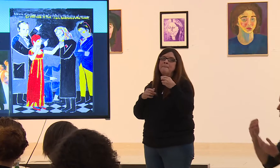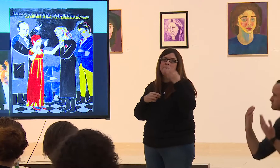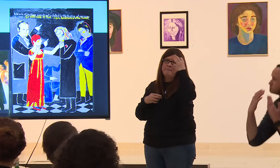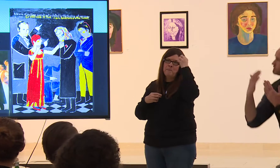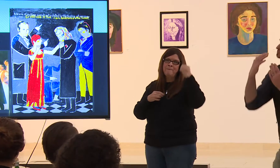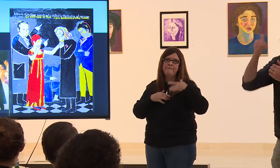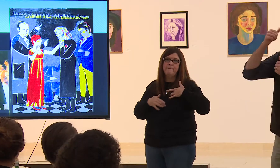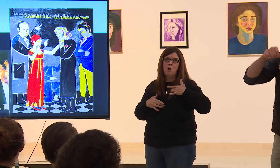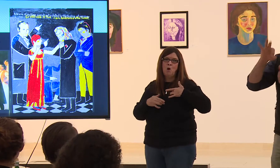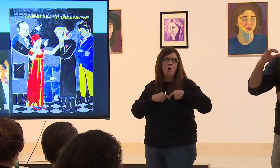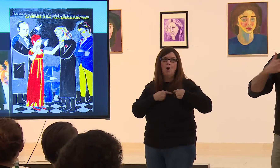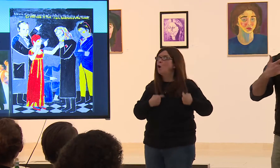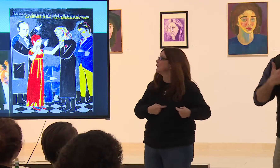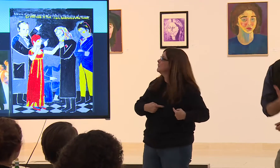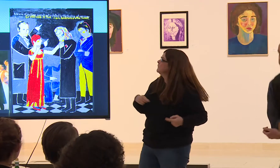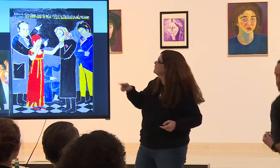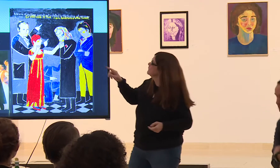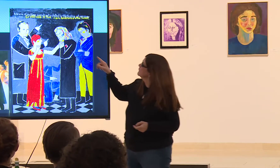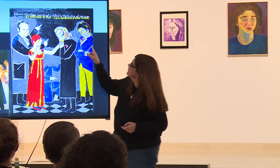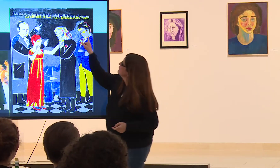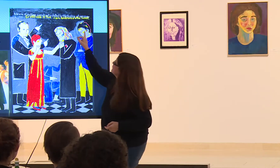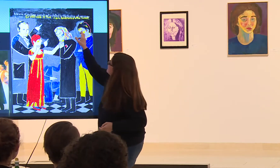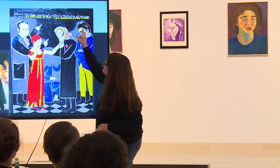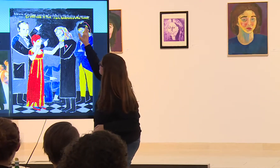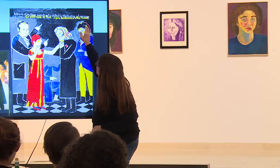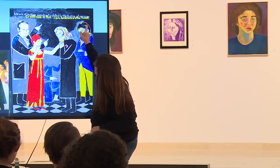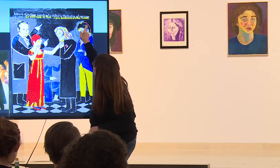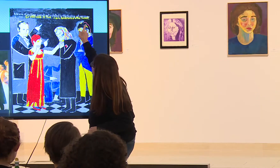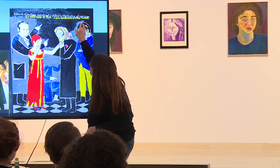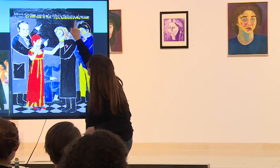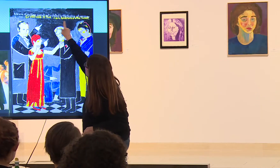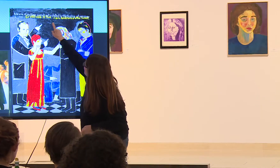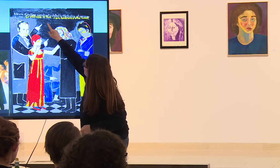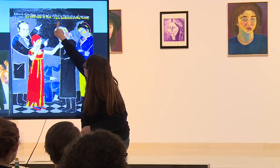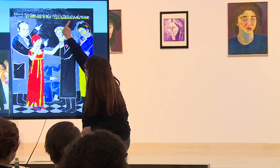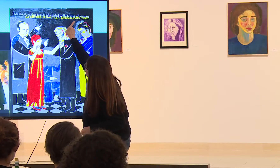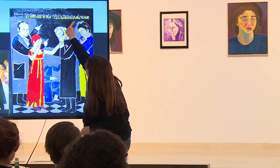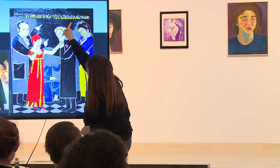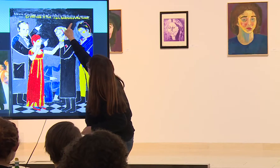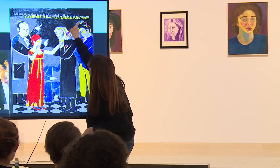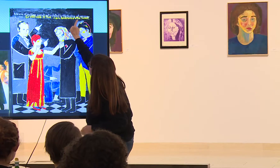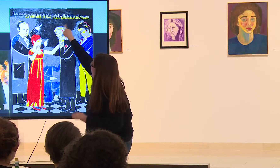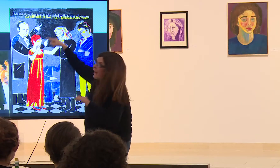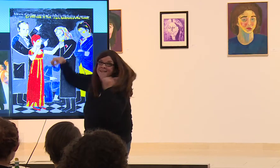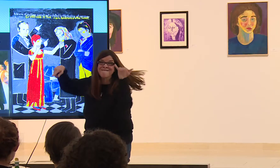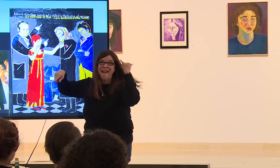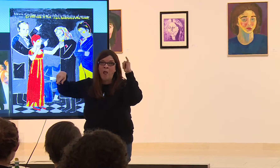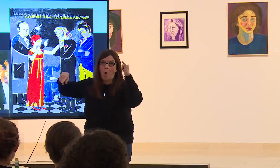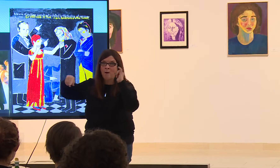"Gratitude is the remembrance of the heart." You can see that in yellow.